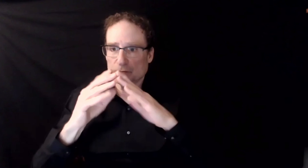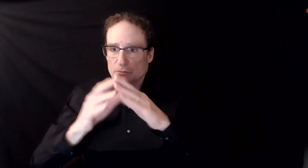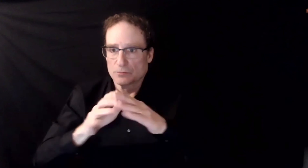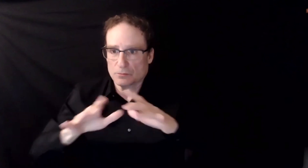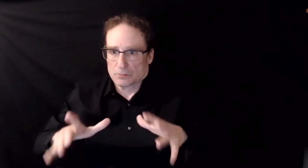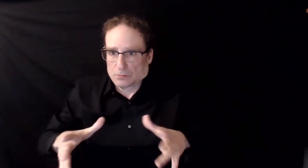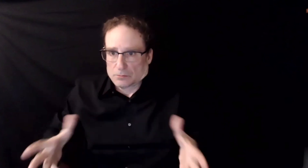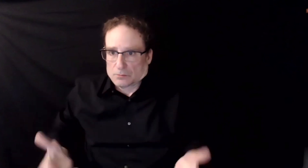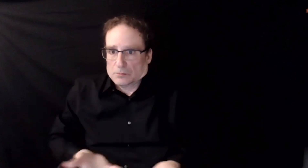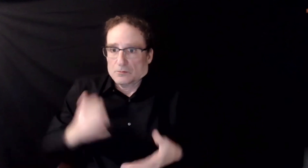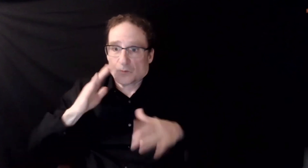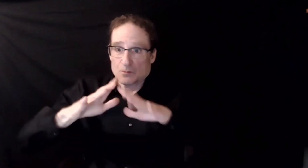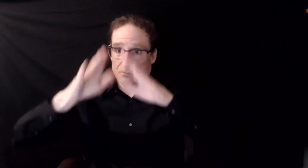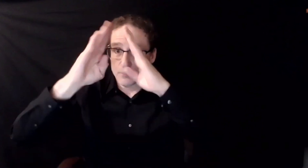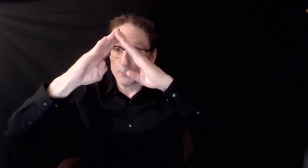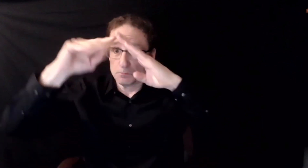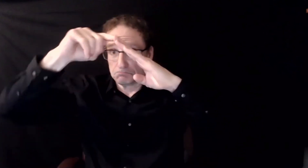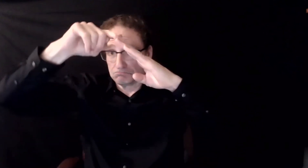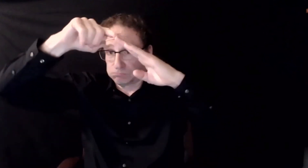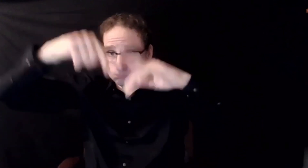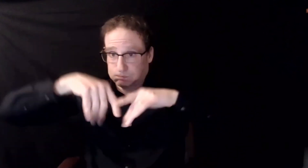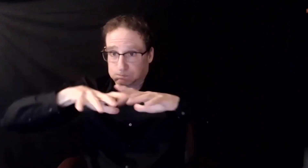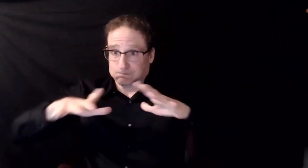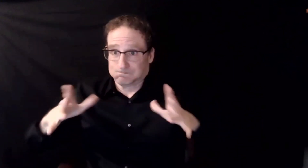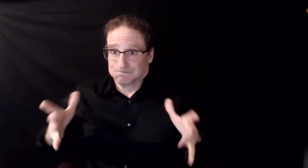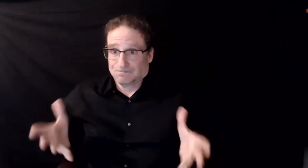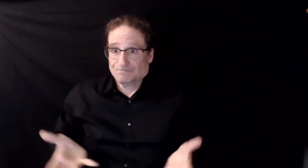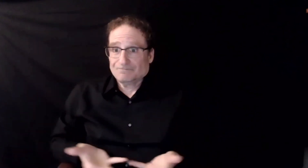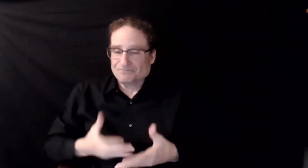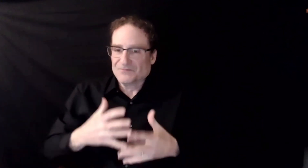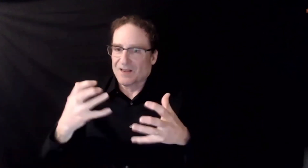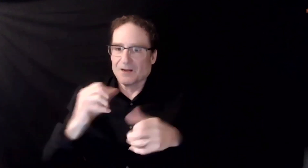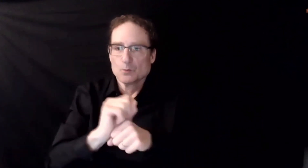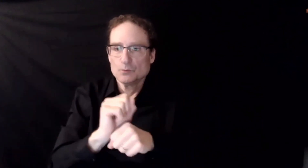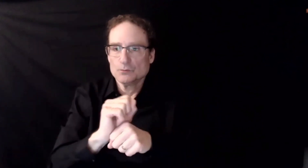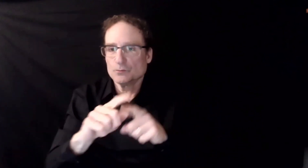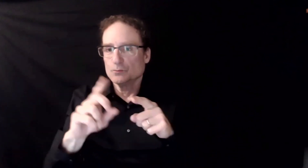and that takes all of us to really dive into that work.